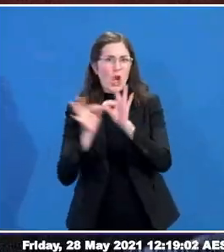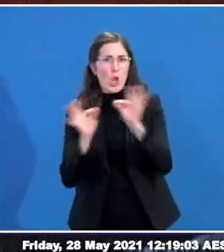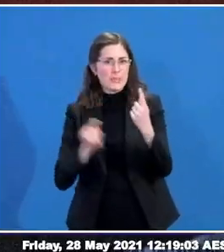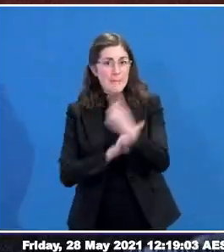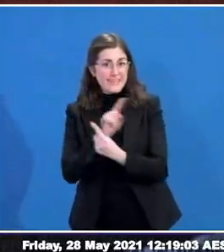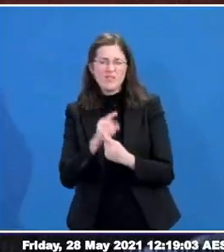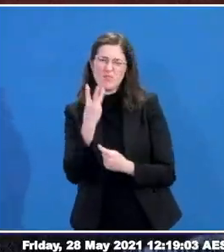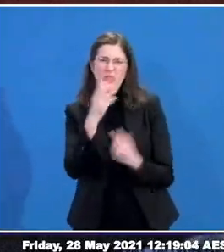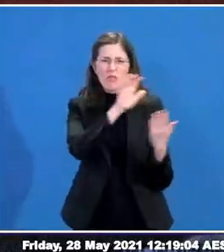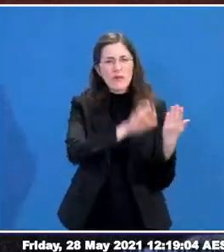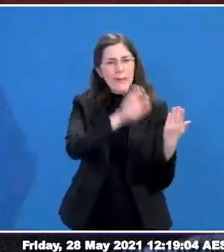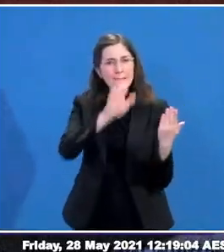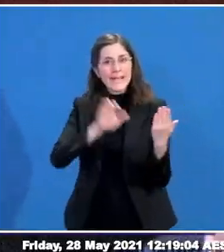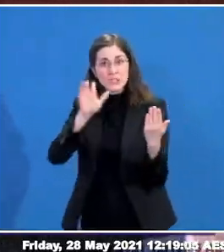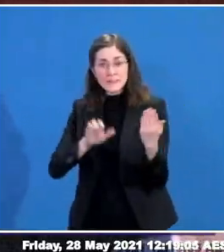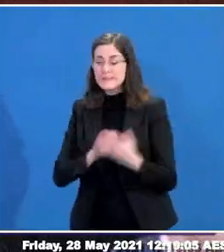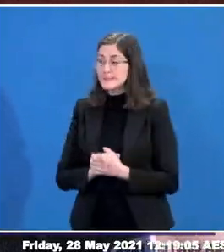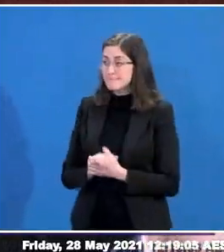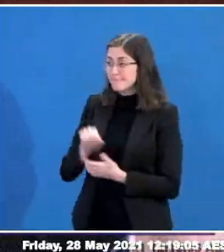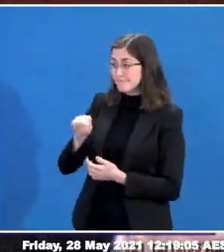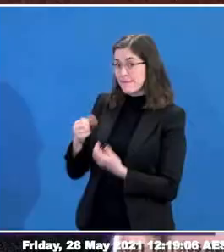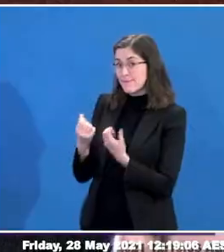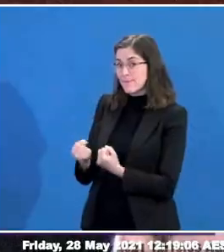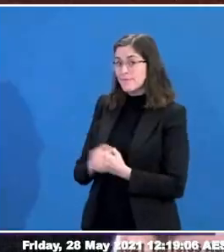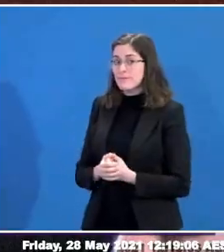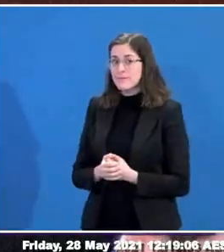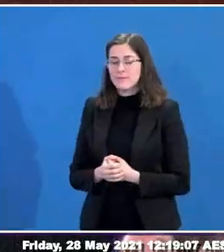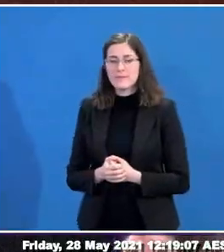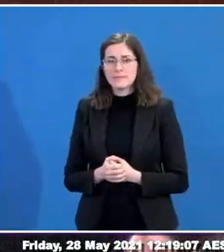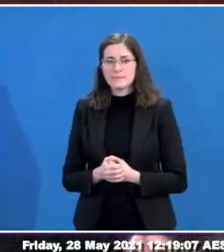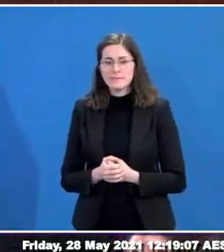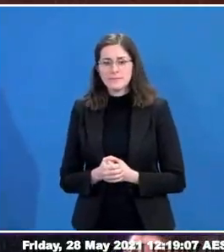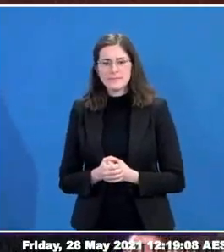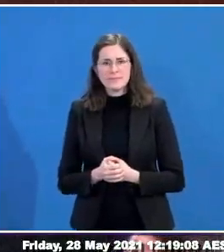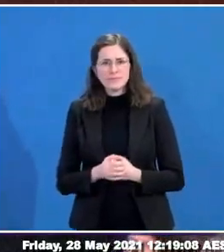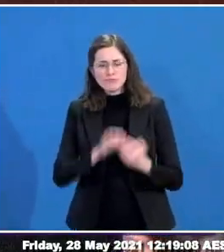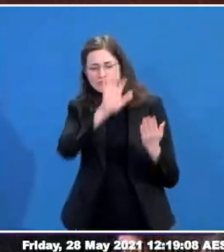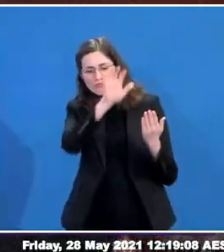And there is some initial indications of who is present and